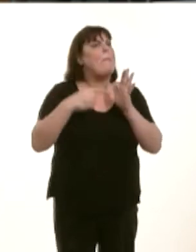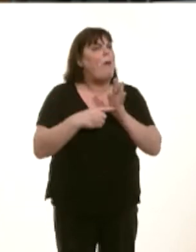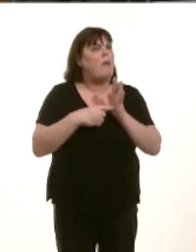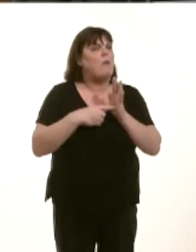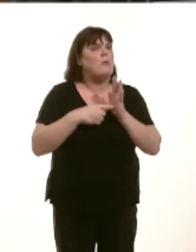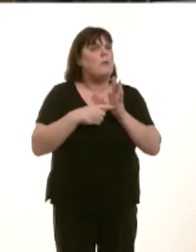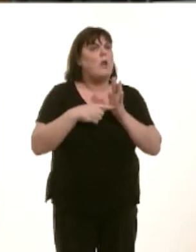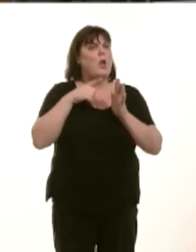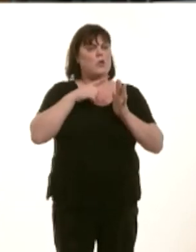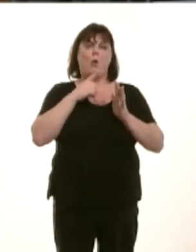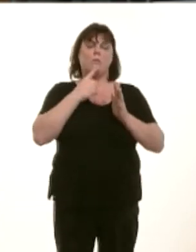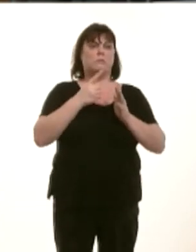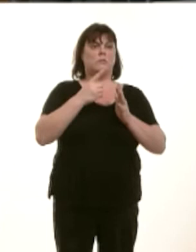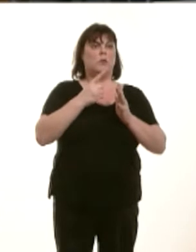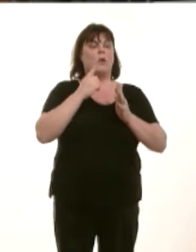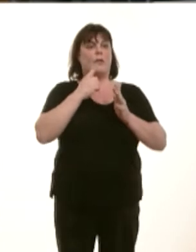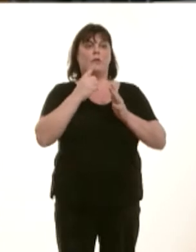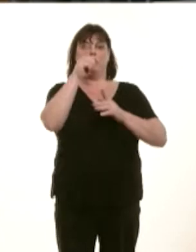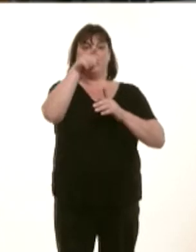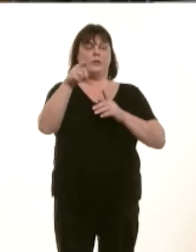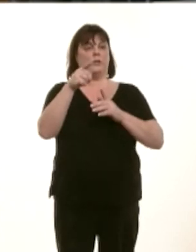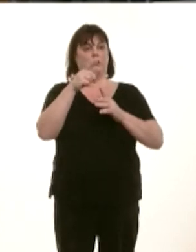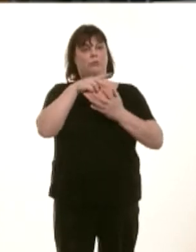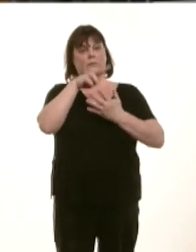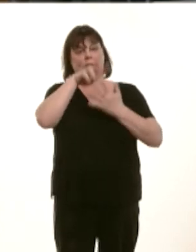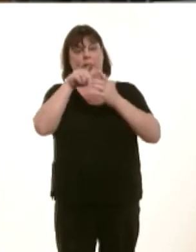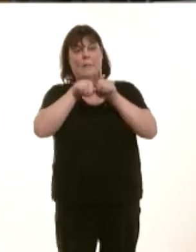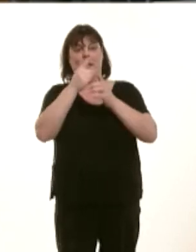studying those subjects as stand-alone subjects. And, of course, we expect to see an increase